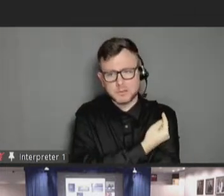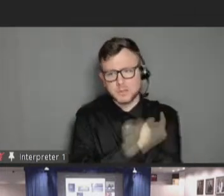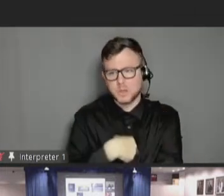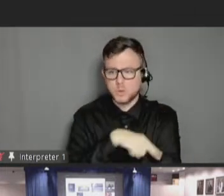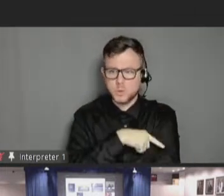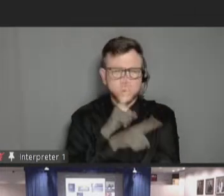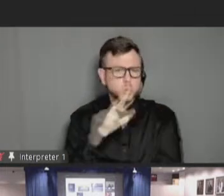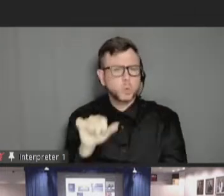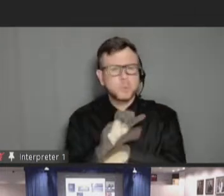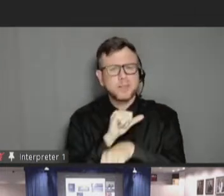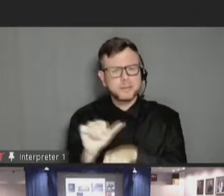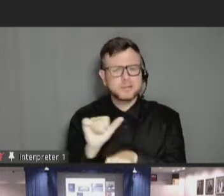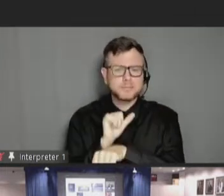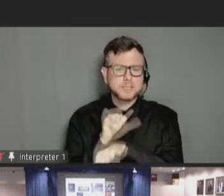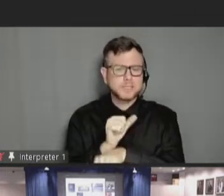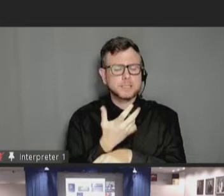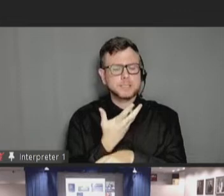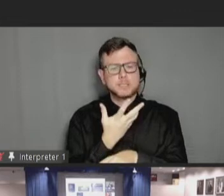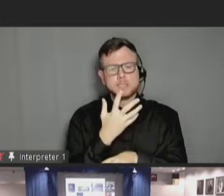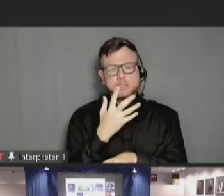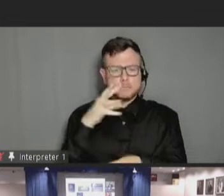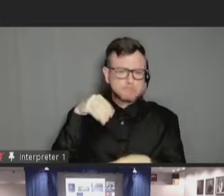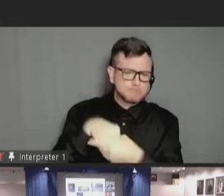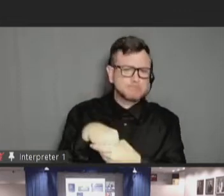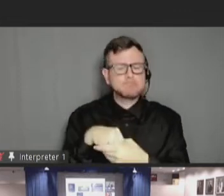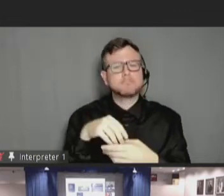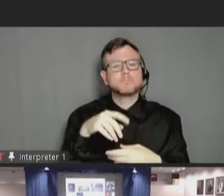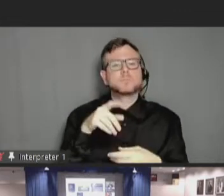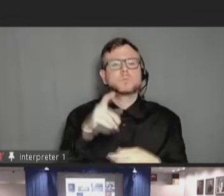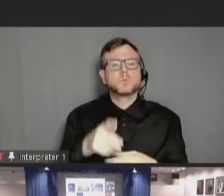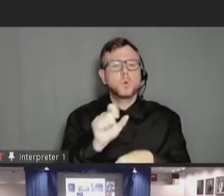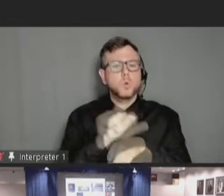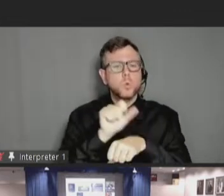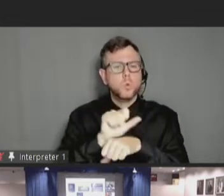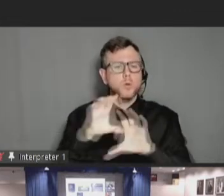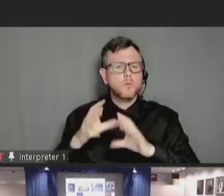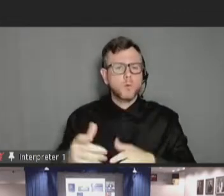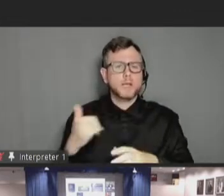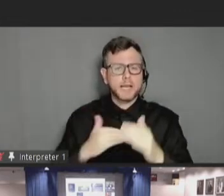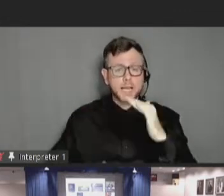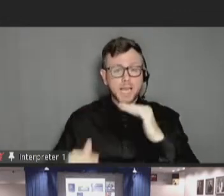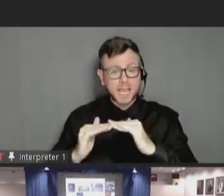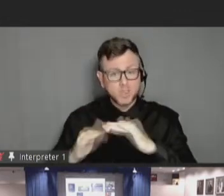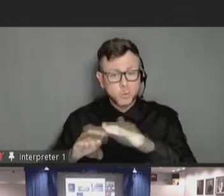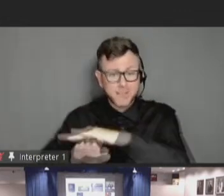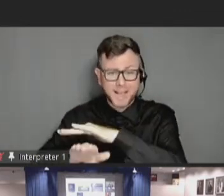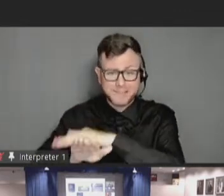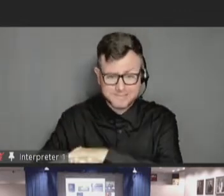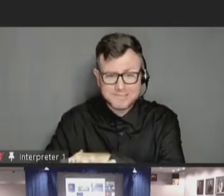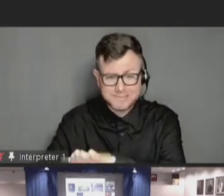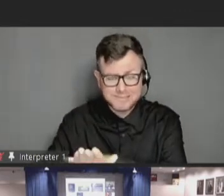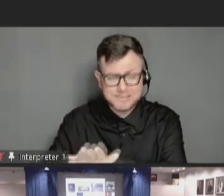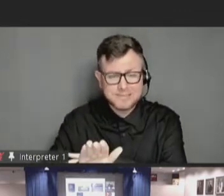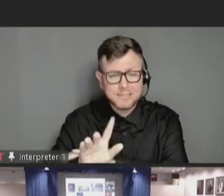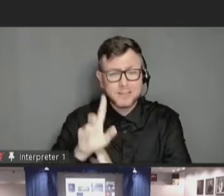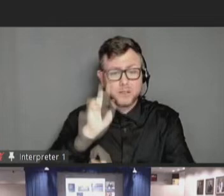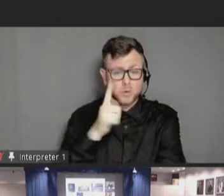investing in a representative workforce to increase equitable access to vaccines. So,